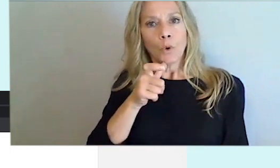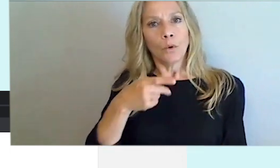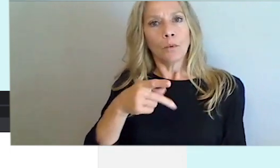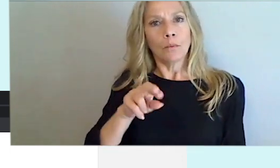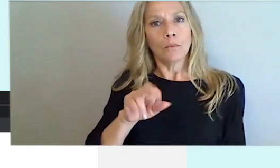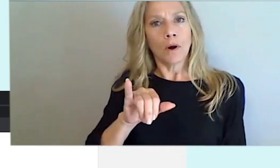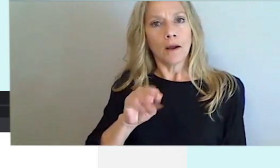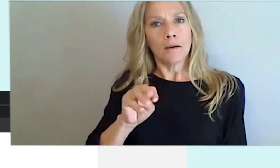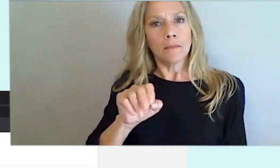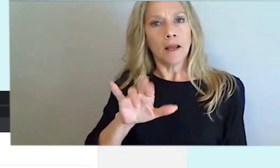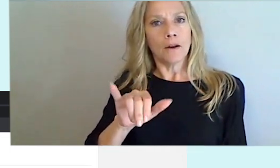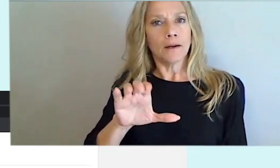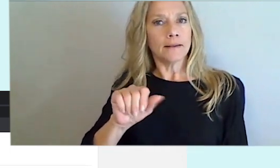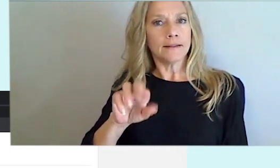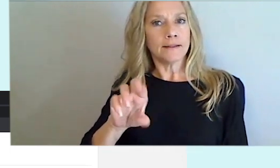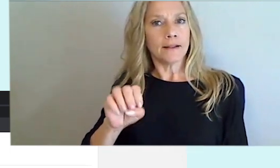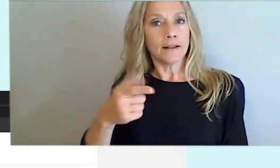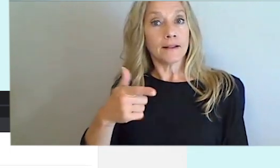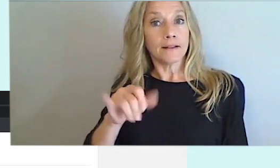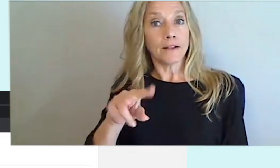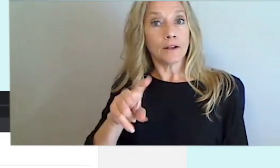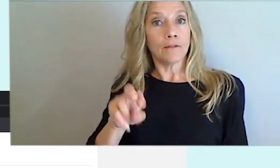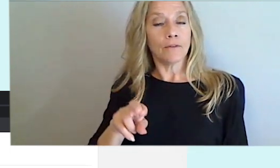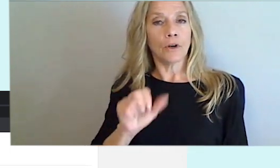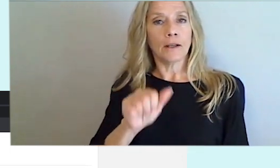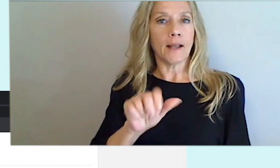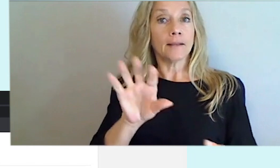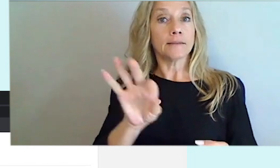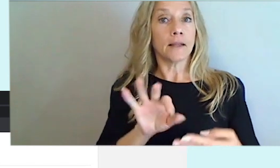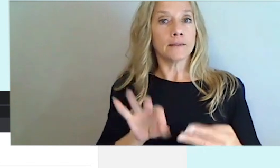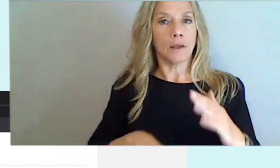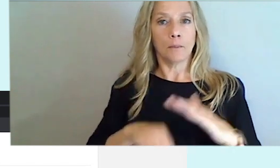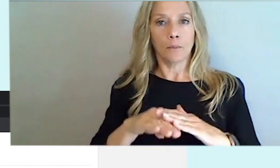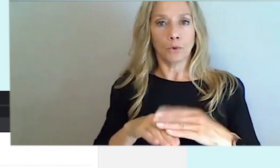Up to two people can be selected as a primary caregiver for each child.